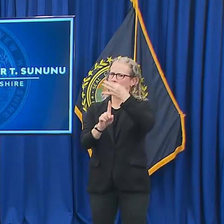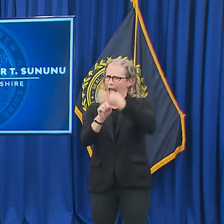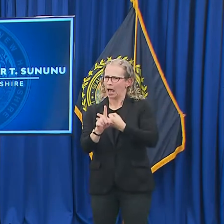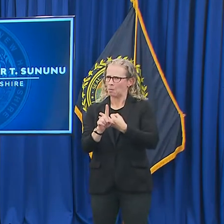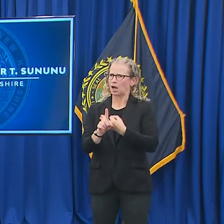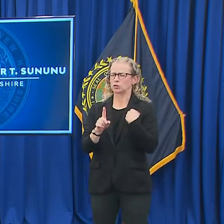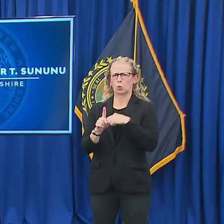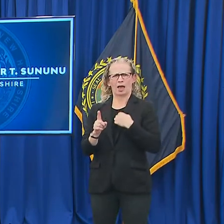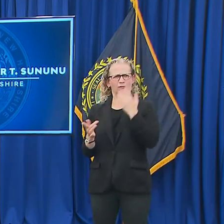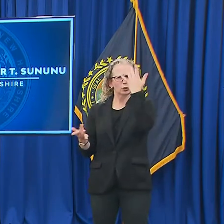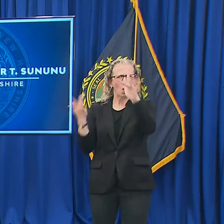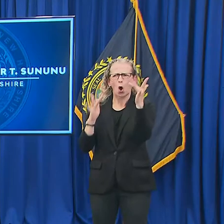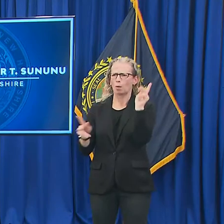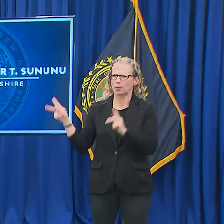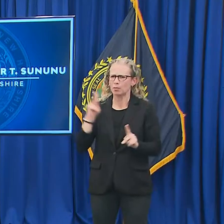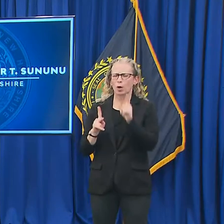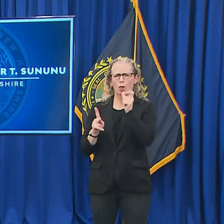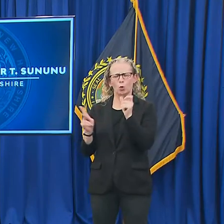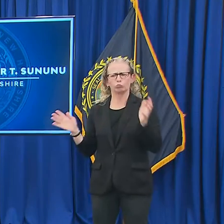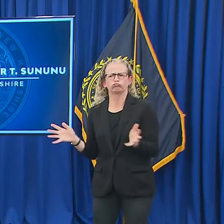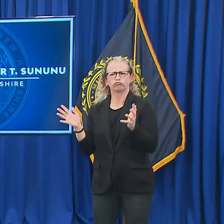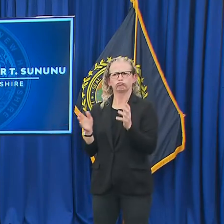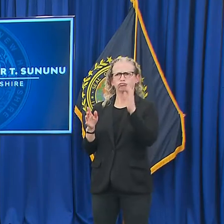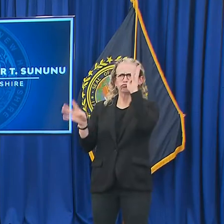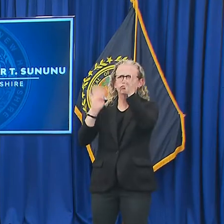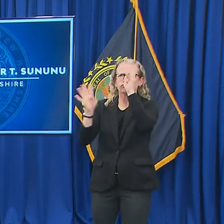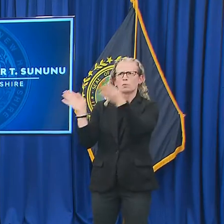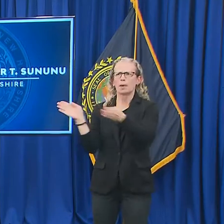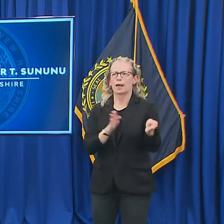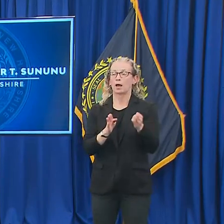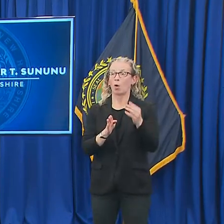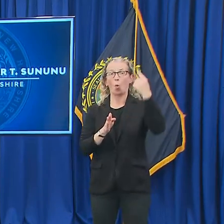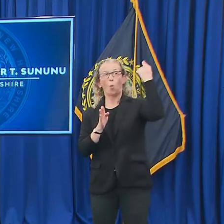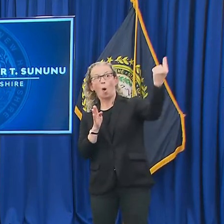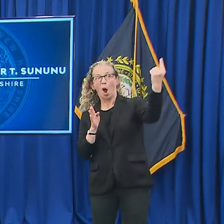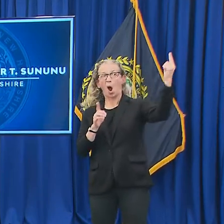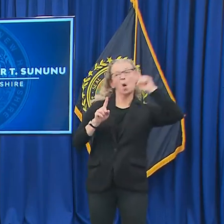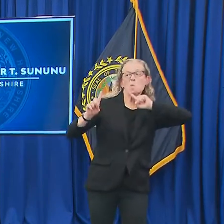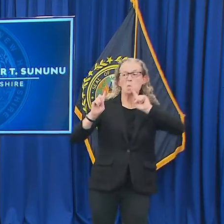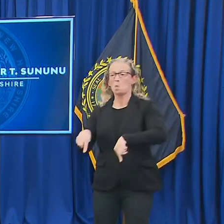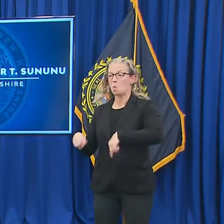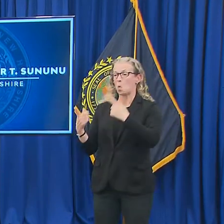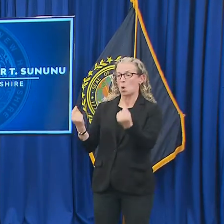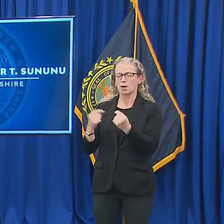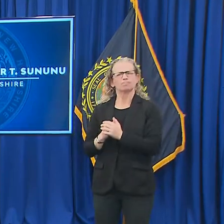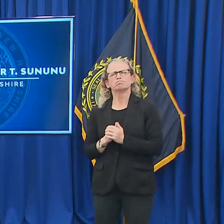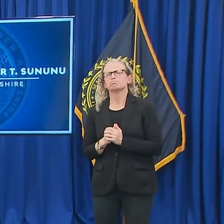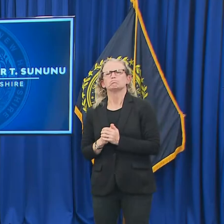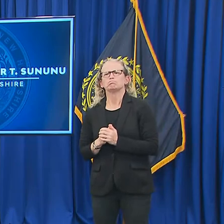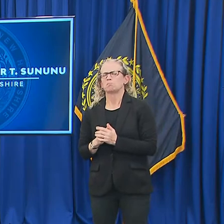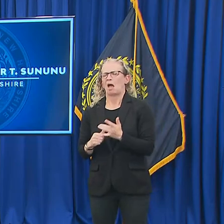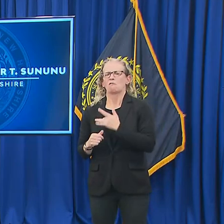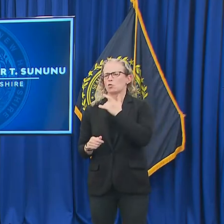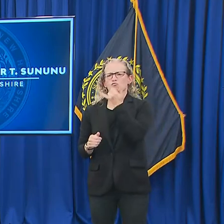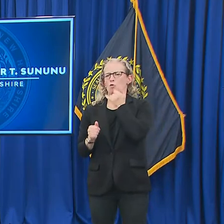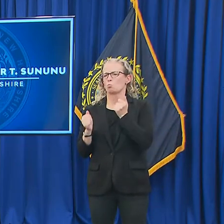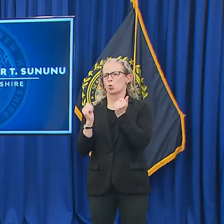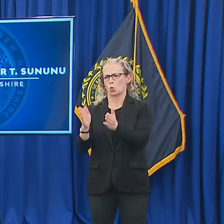stay open ensuring that our health care system can stay viable with the workforce needs that we are going to need over the next few weeks. I have no doubt that we can manage